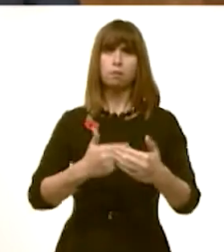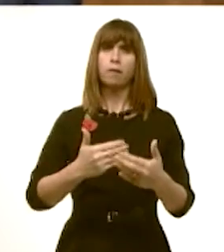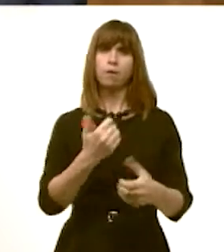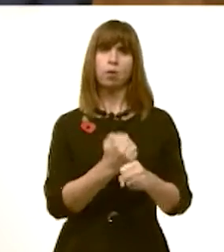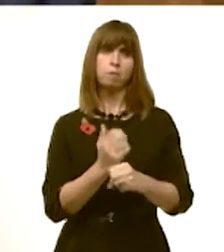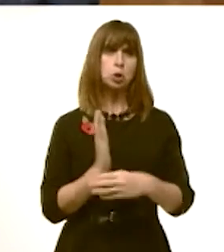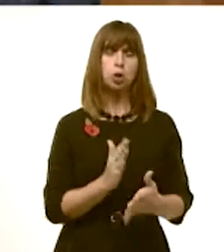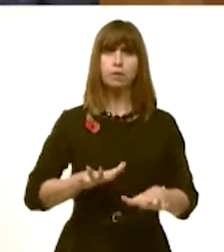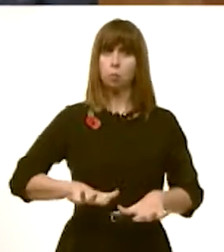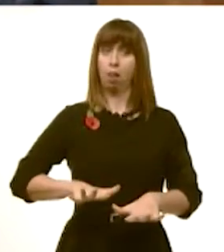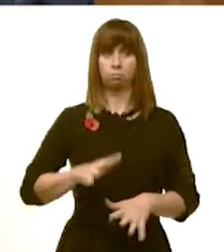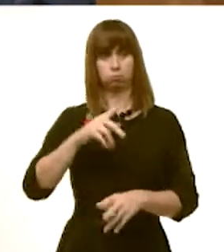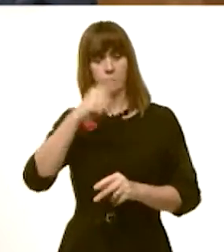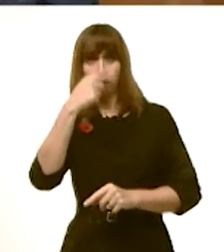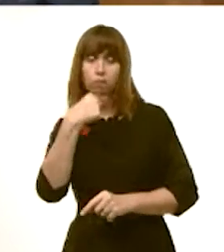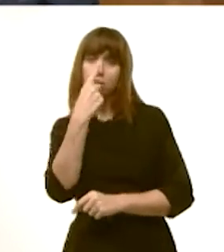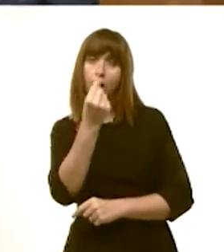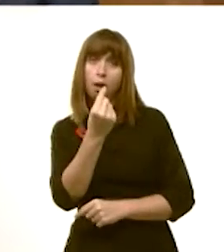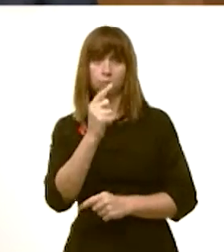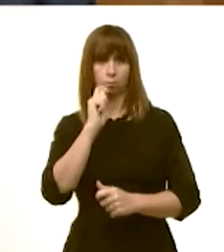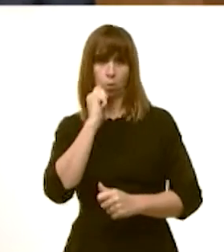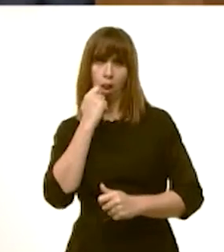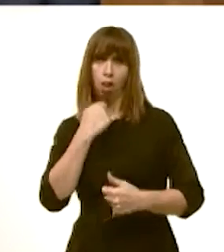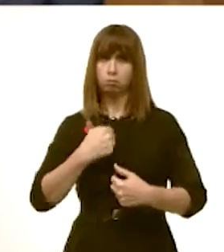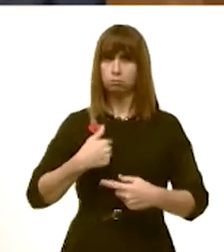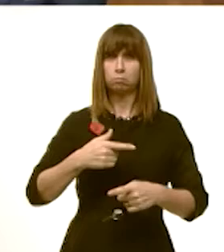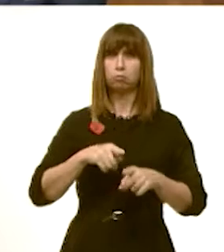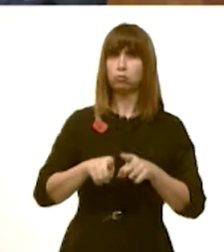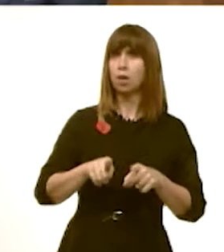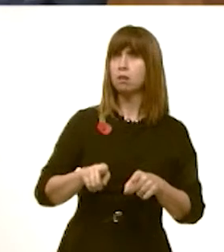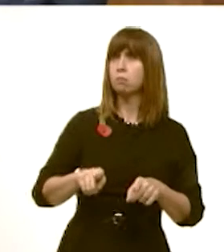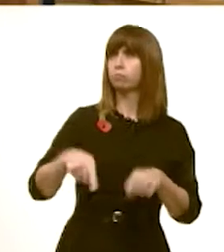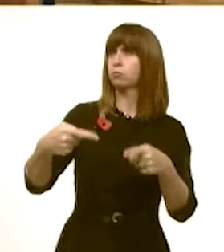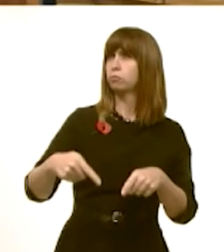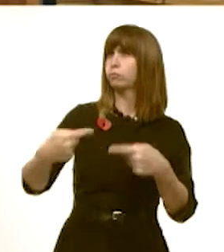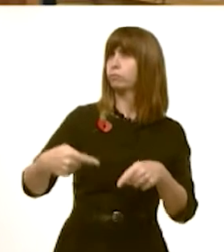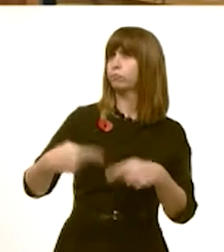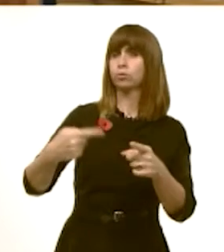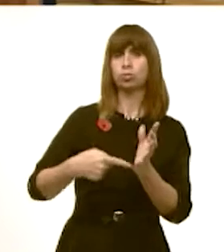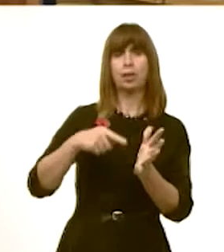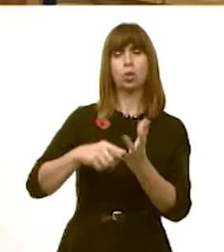And, if we can, we will seek to oppose the parts of the trade union Bill that affect devolved public services.